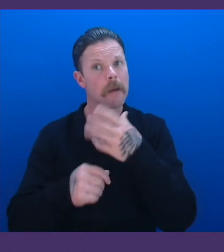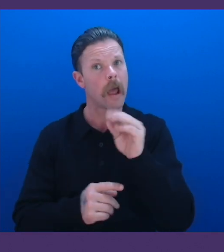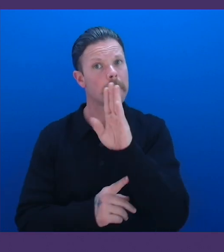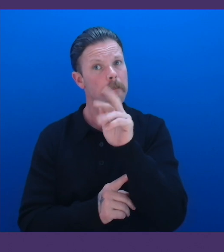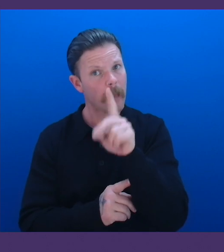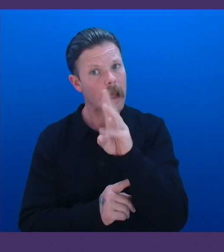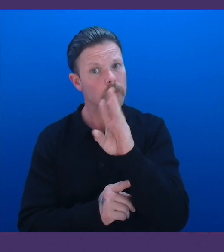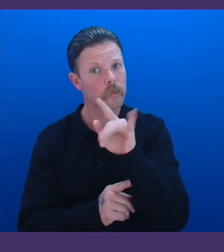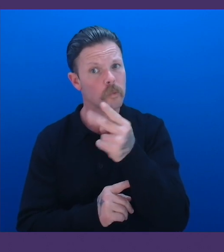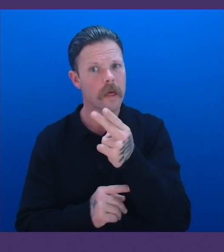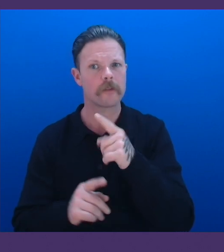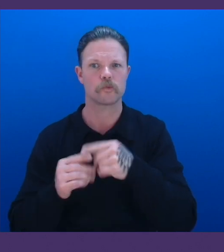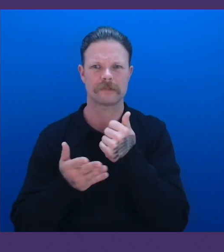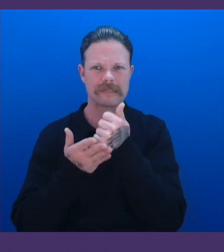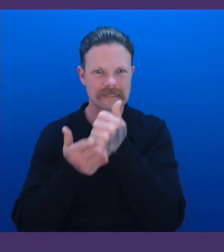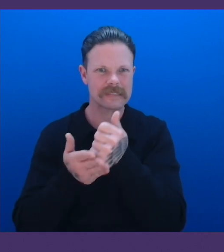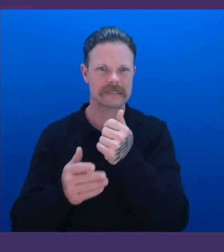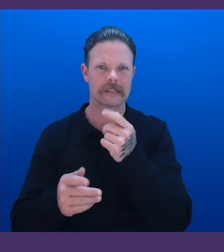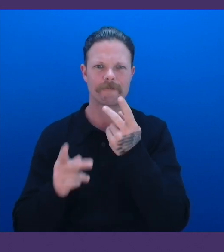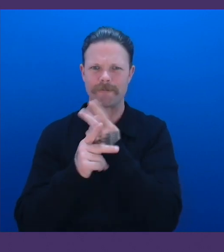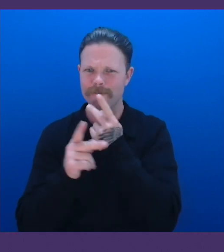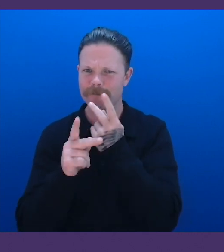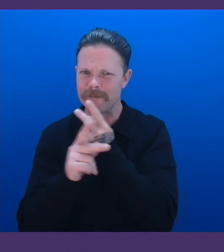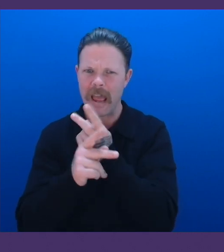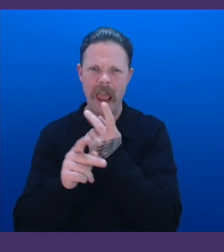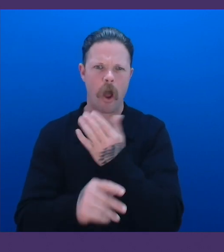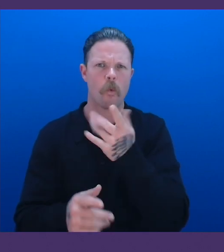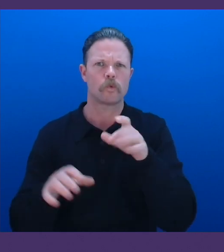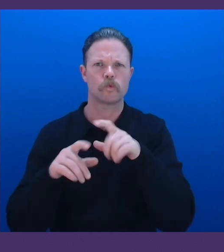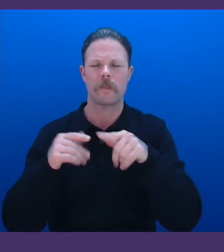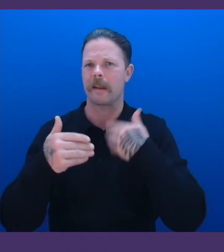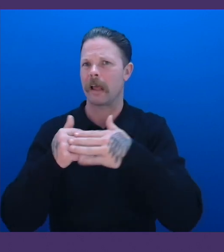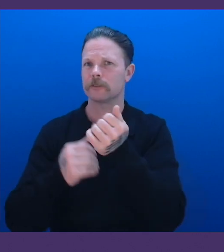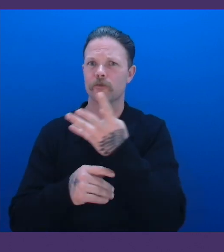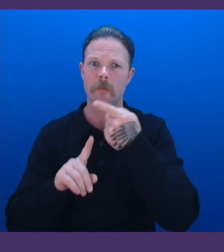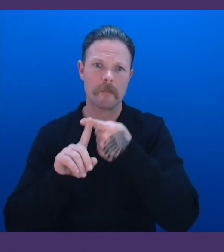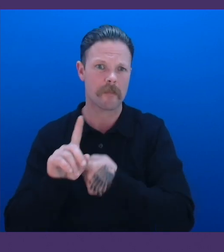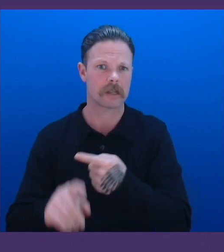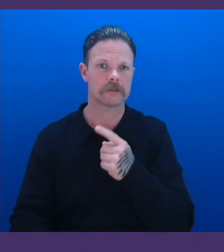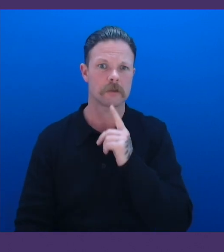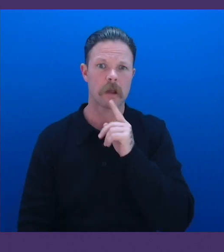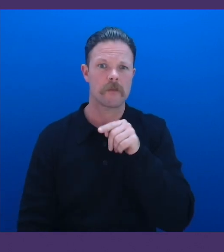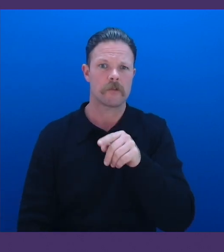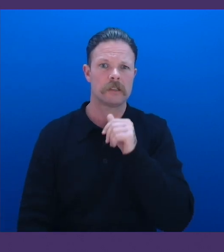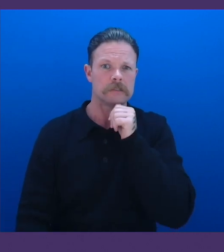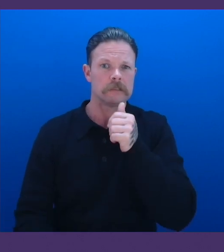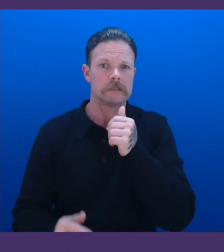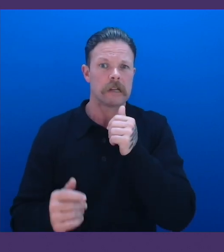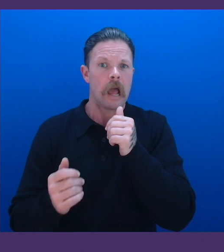That hasn't changed in all the pieces of legislation I've ever seen come and go over the years.